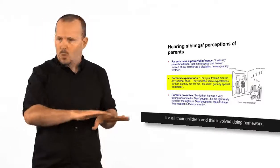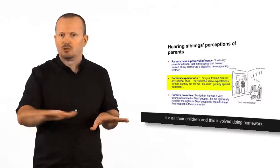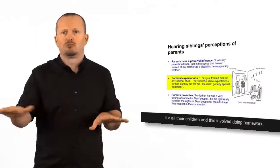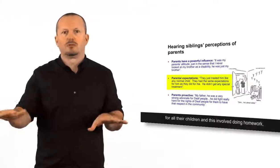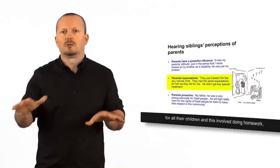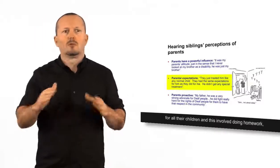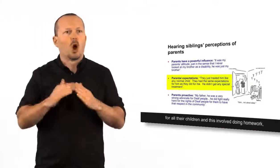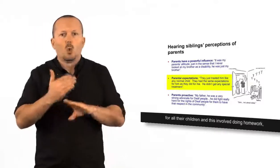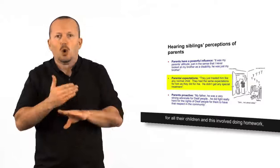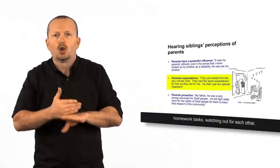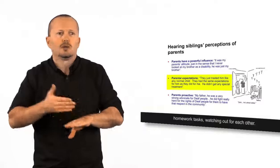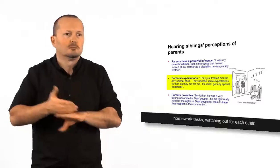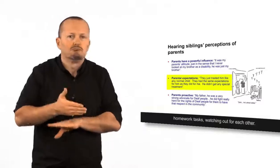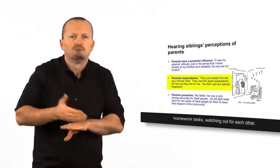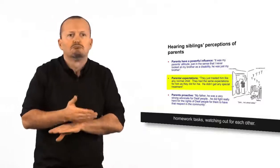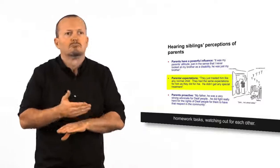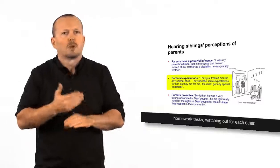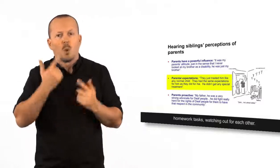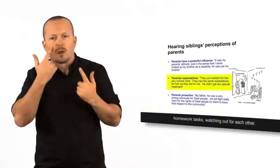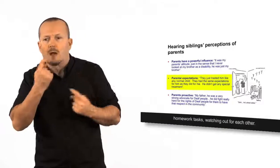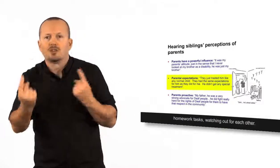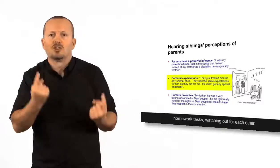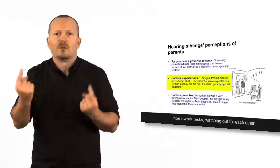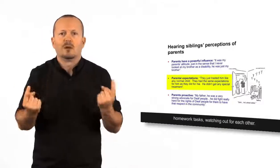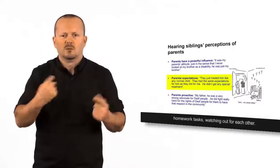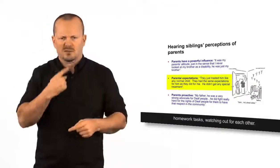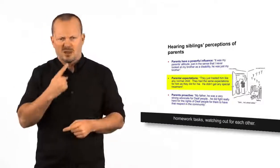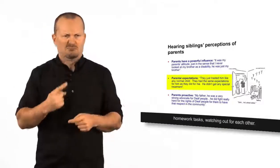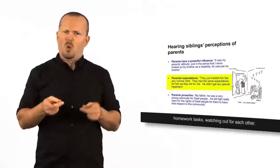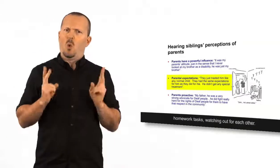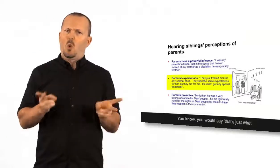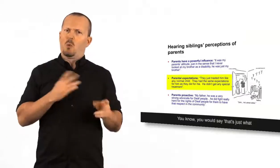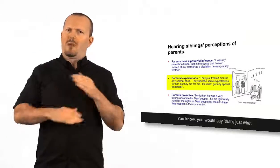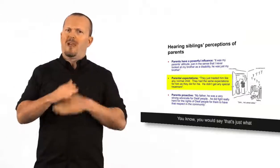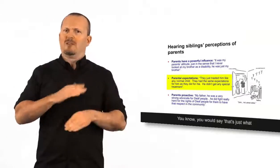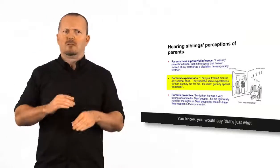involved doing homework, homework tasks, watching out for each other. You know, you would say